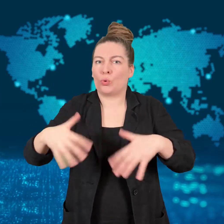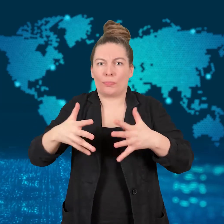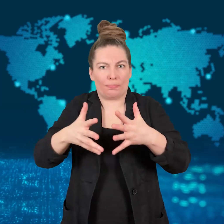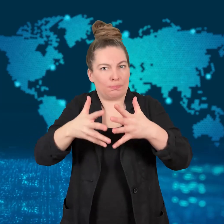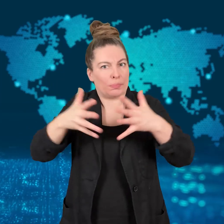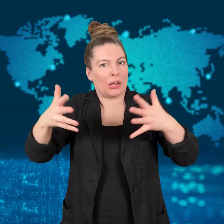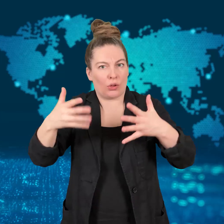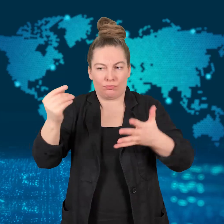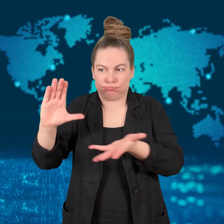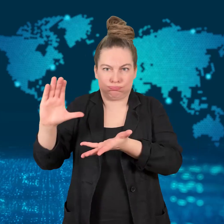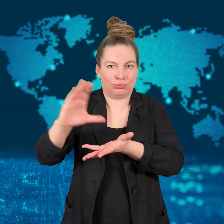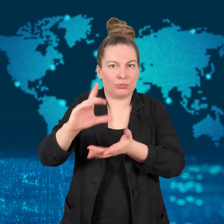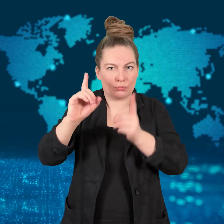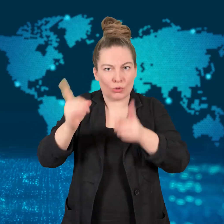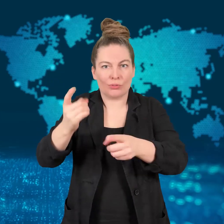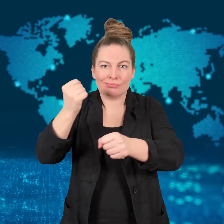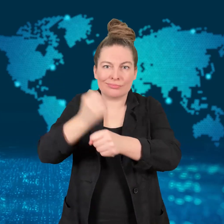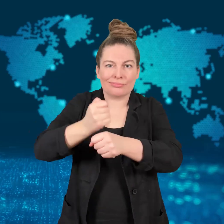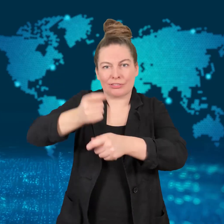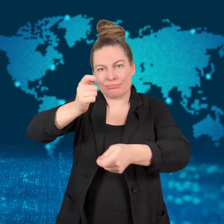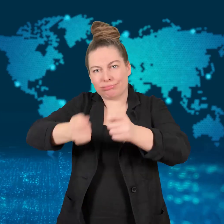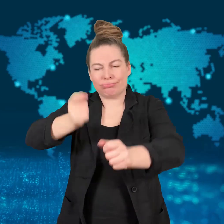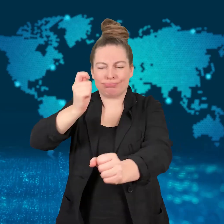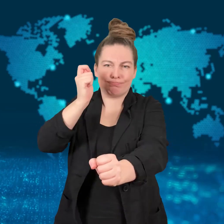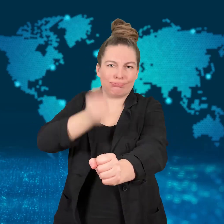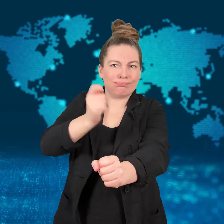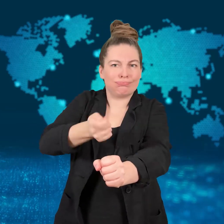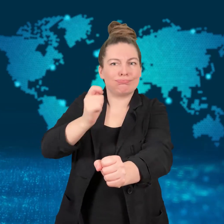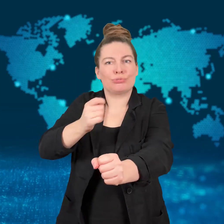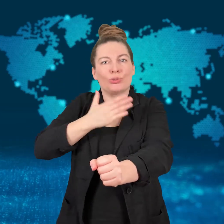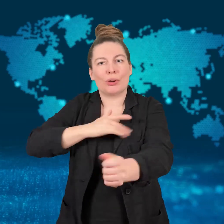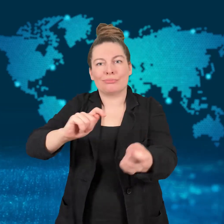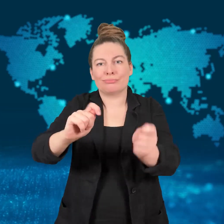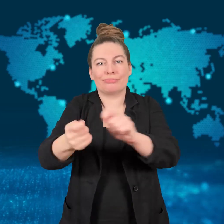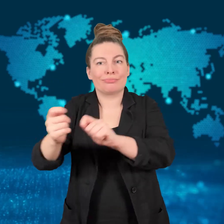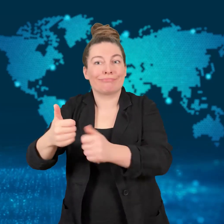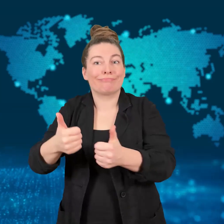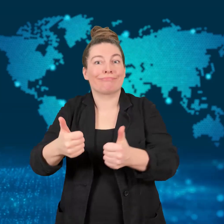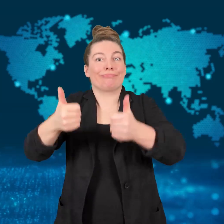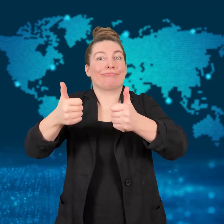the bombs were found.